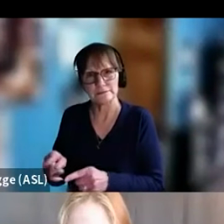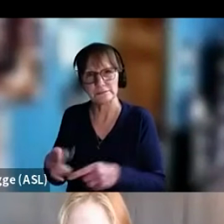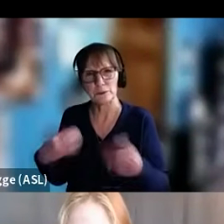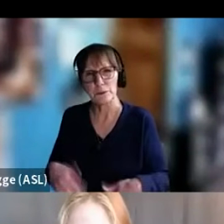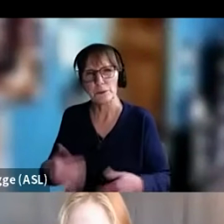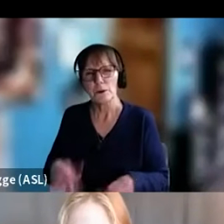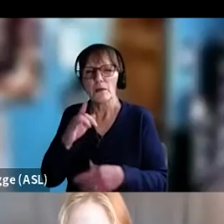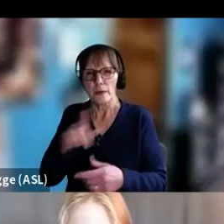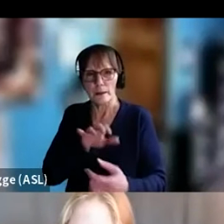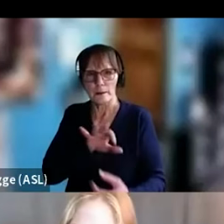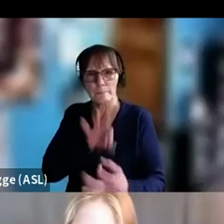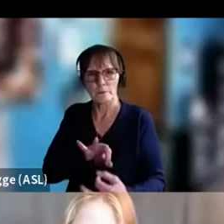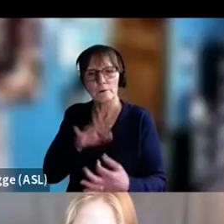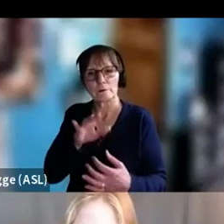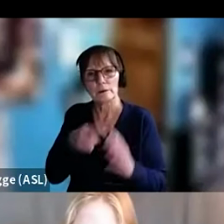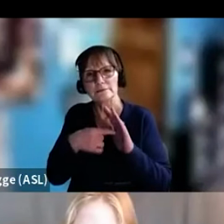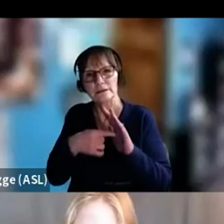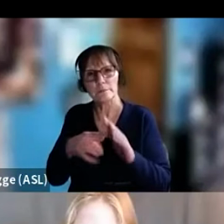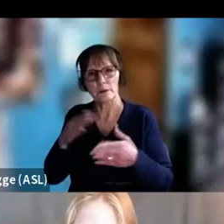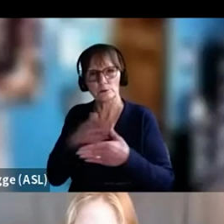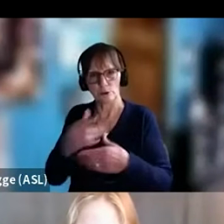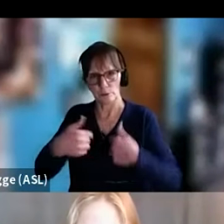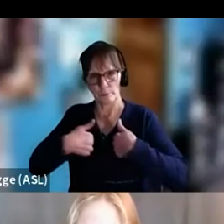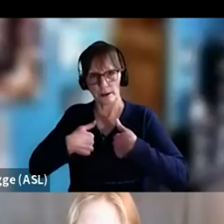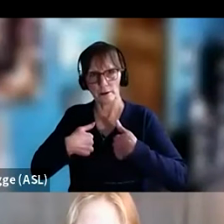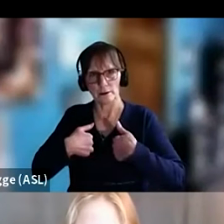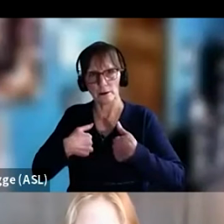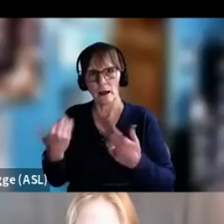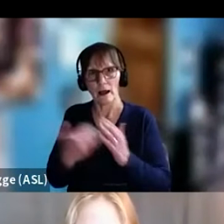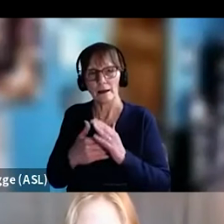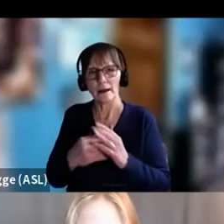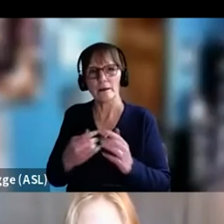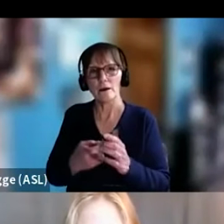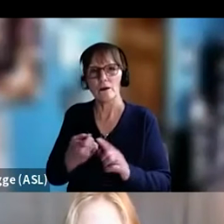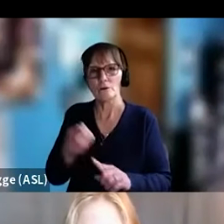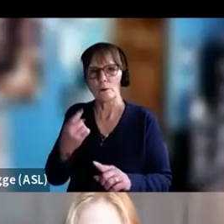A perfect example that was shared with me again from one of my HHOT nurses,